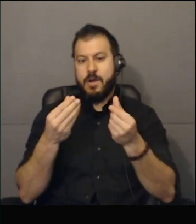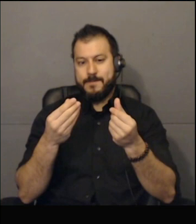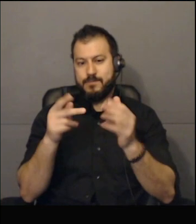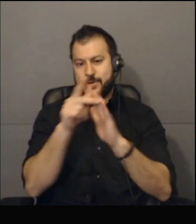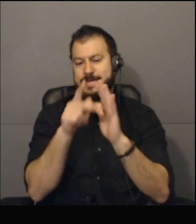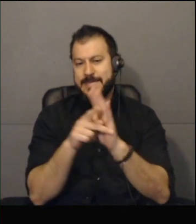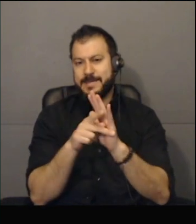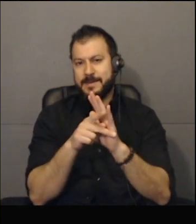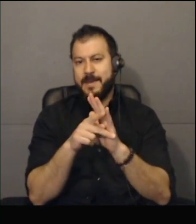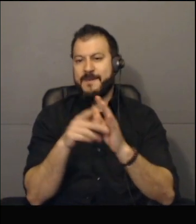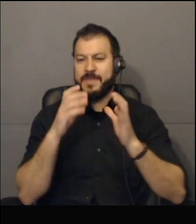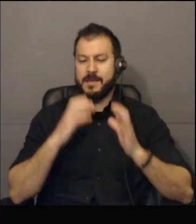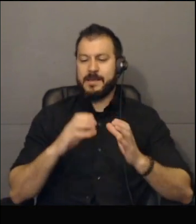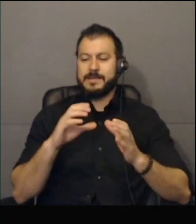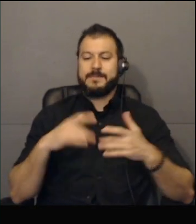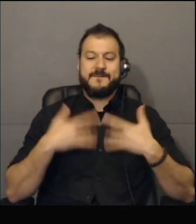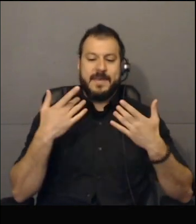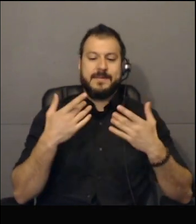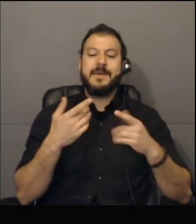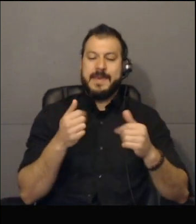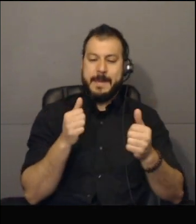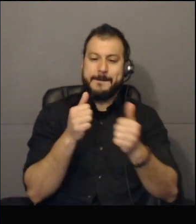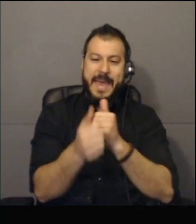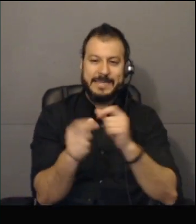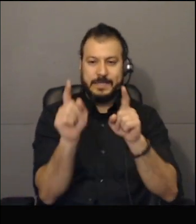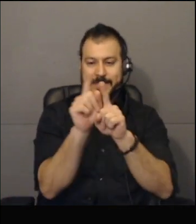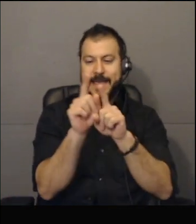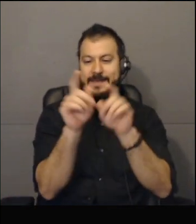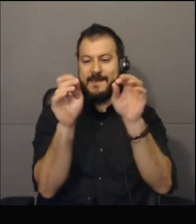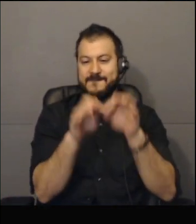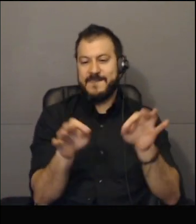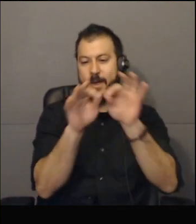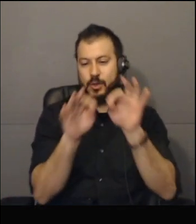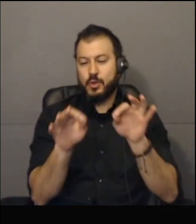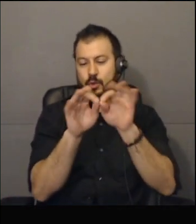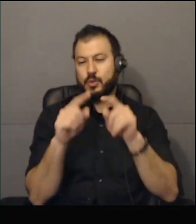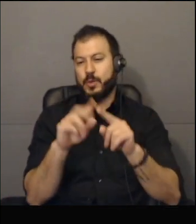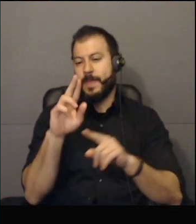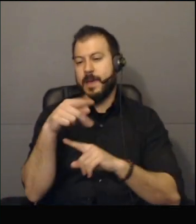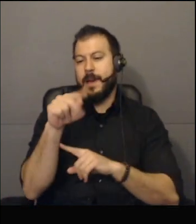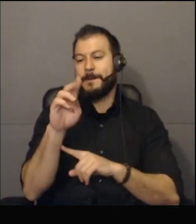custom event and passes them as values to the update build region API.